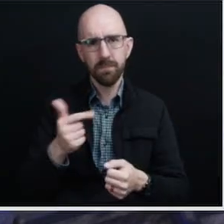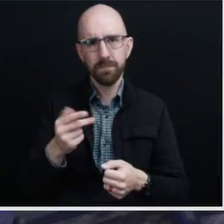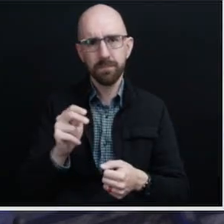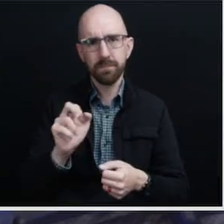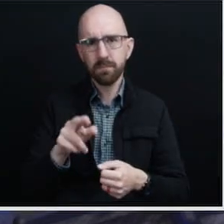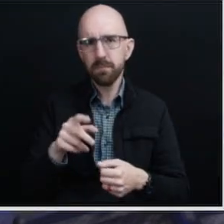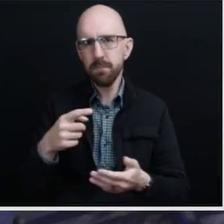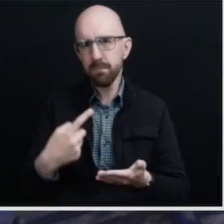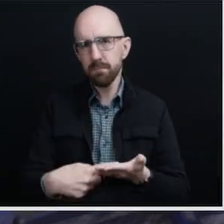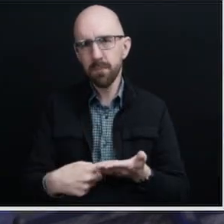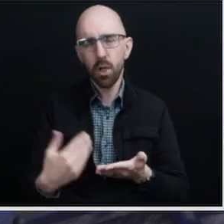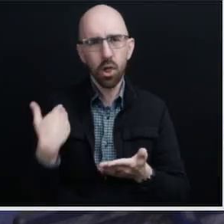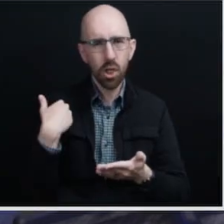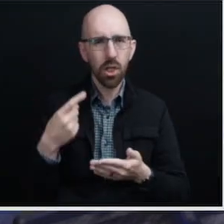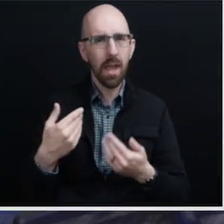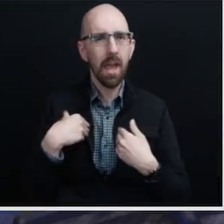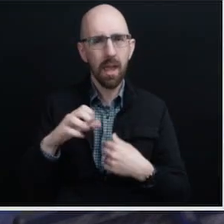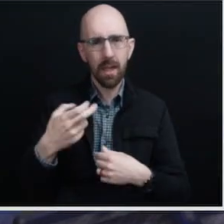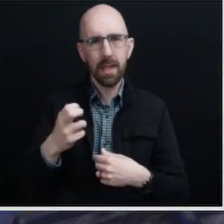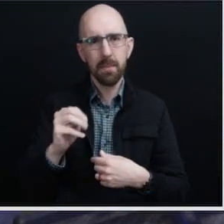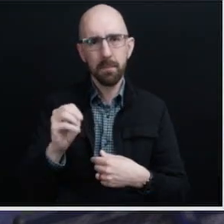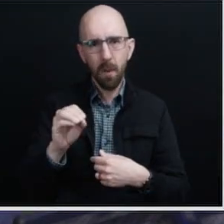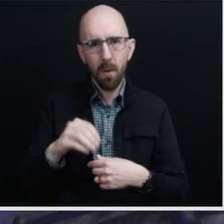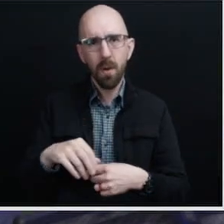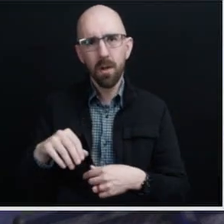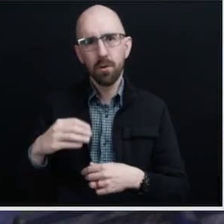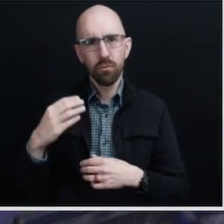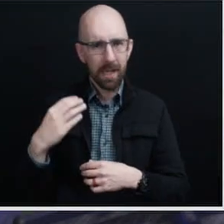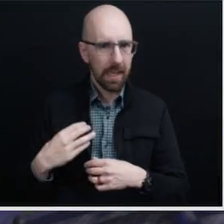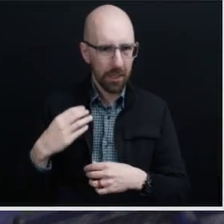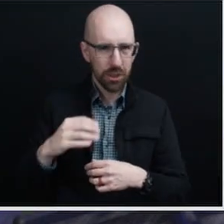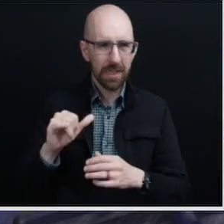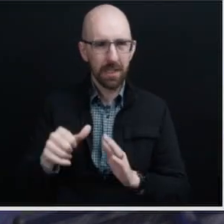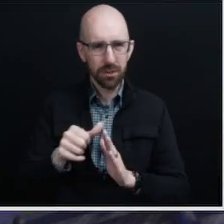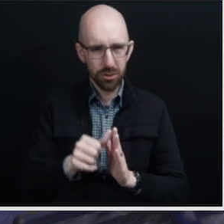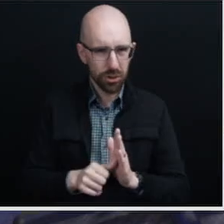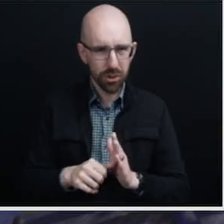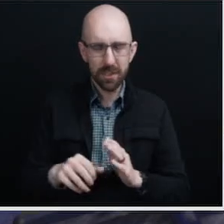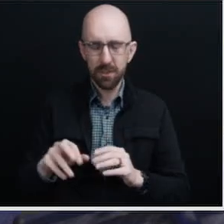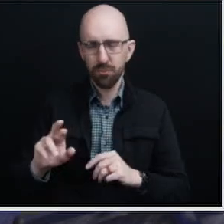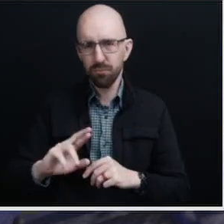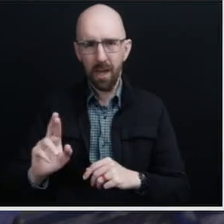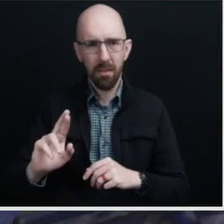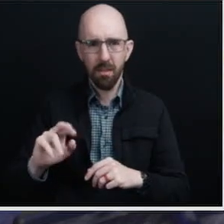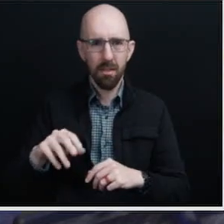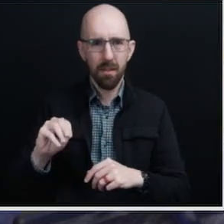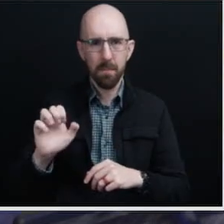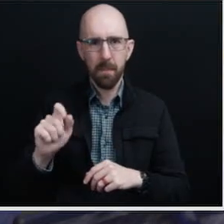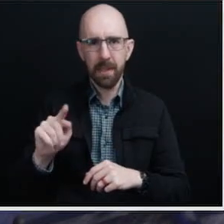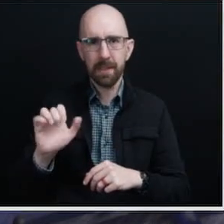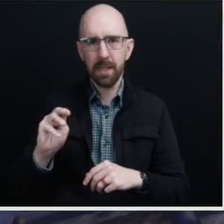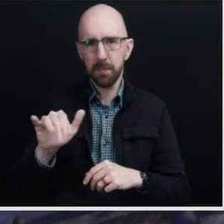Courtney at chemotherapy radiation um and then that surgery that radical mastctomy um and that a